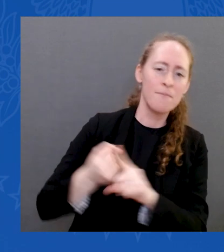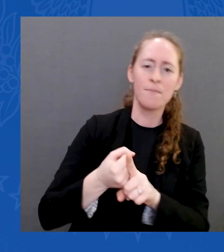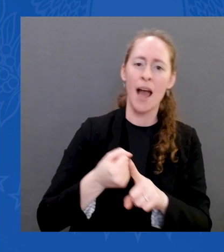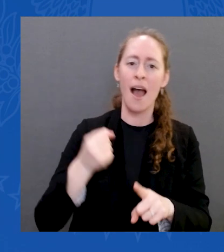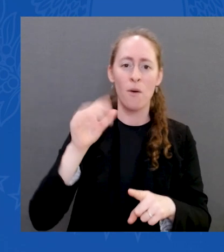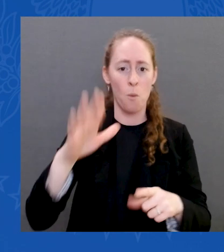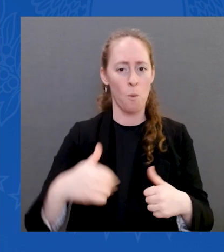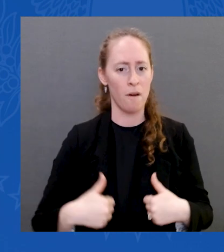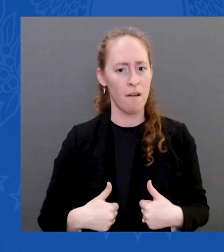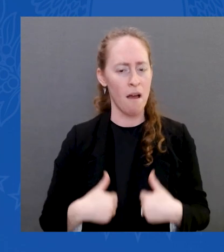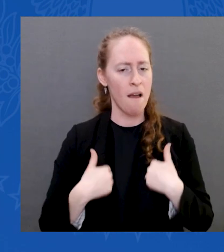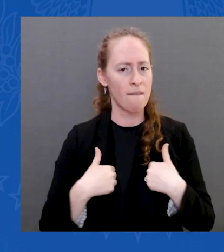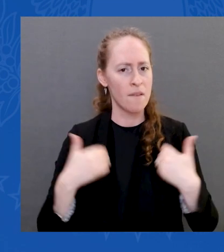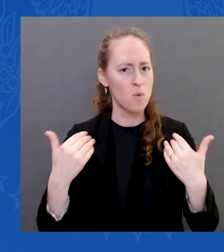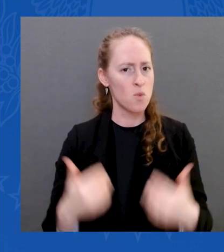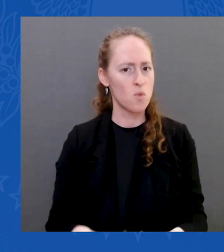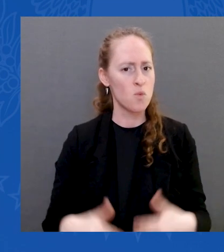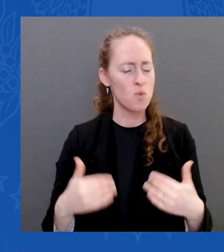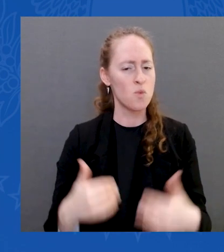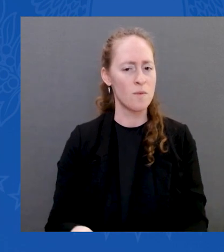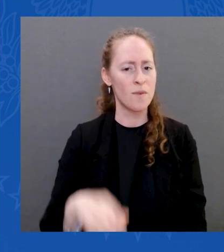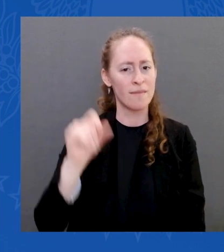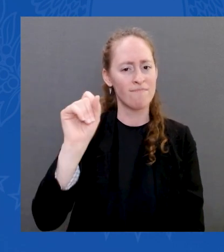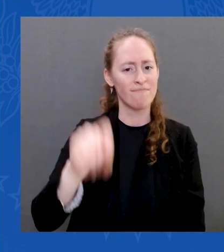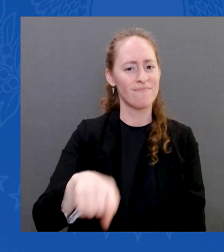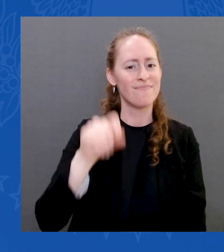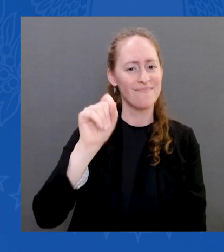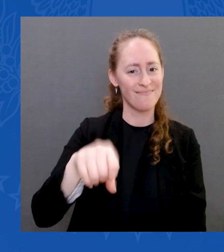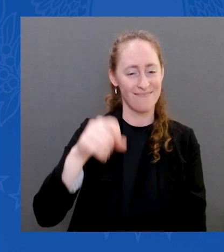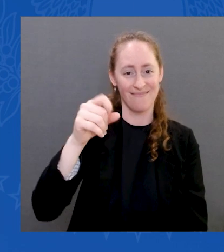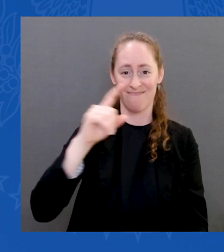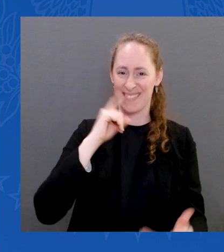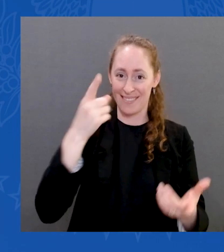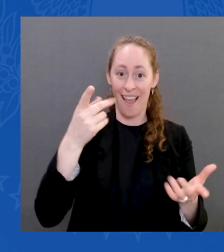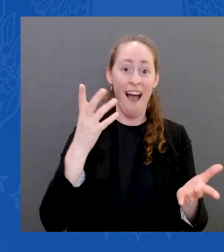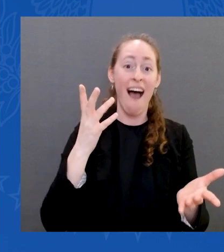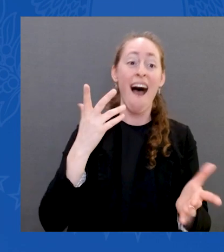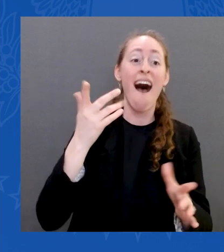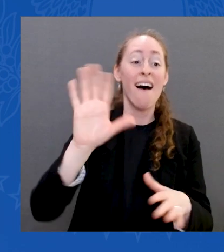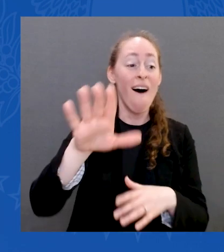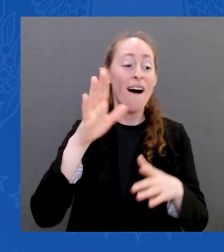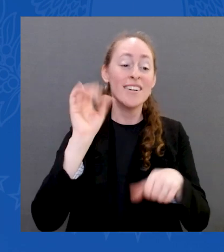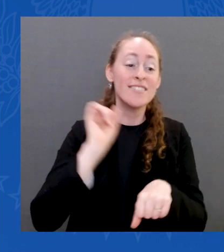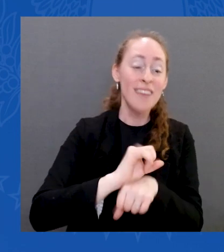many times over, old buddy, and -- transforming the lives of your students in Oberlin, Ohio,